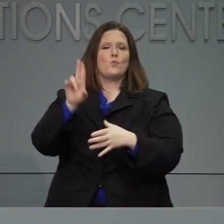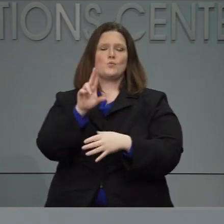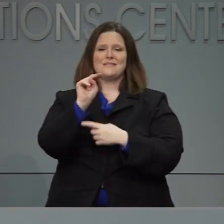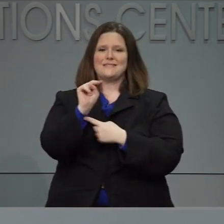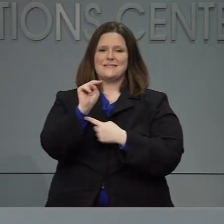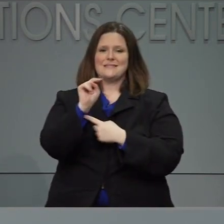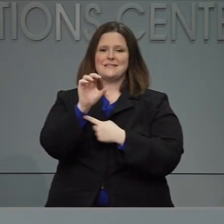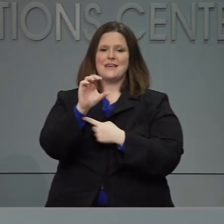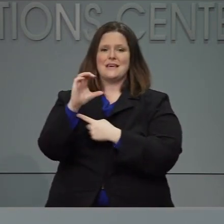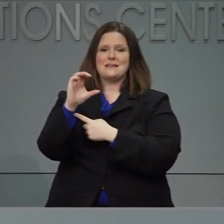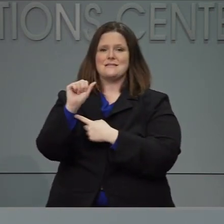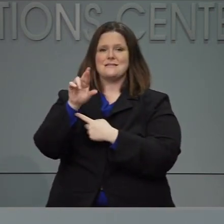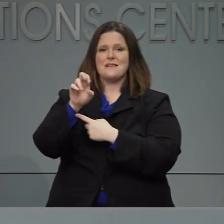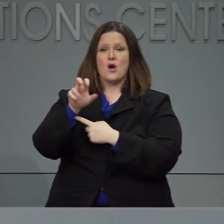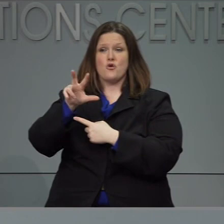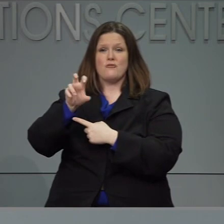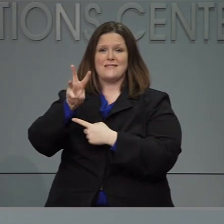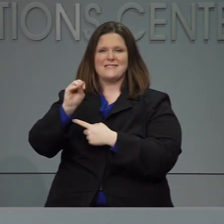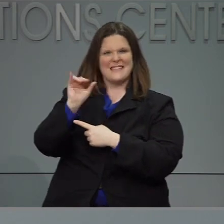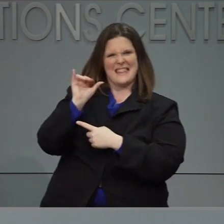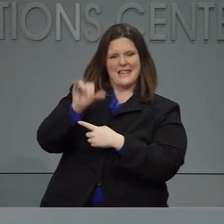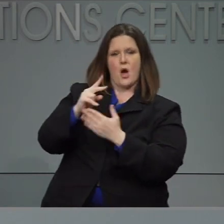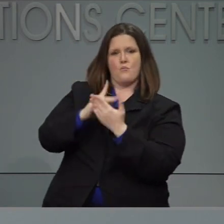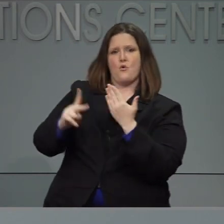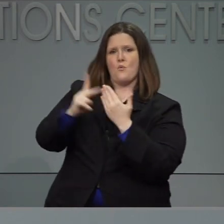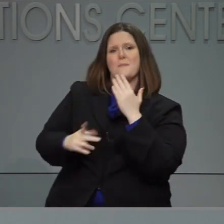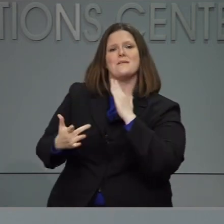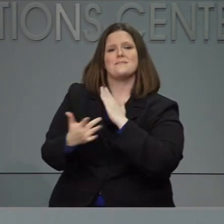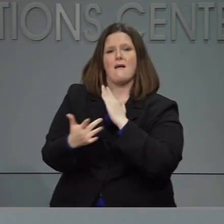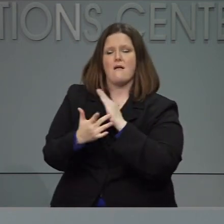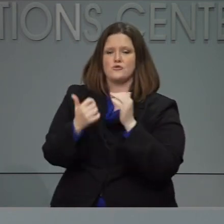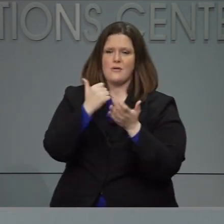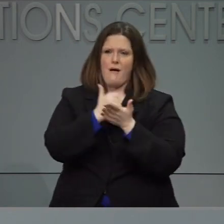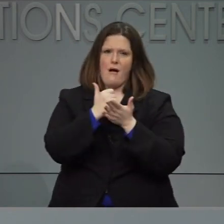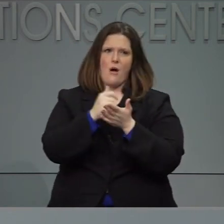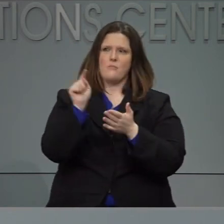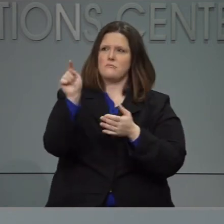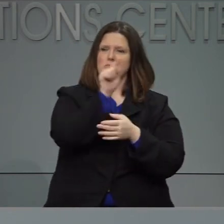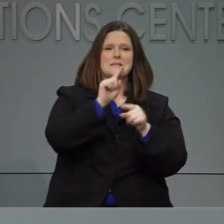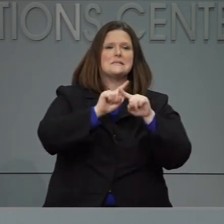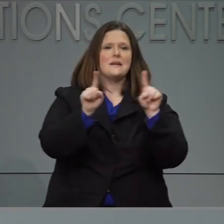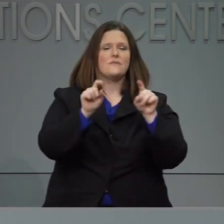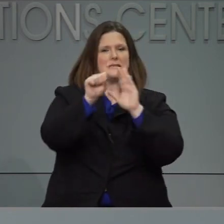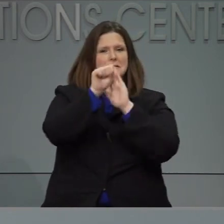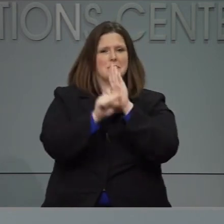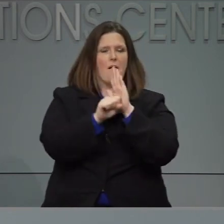FIRST STATEWIDE TECHNOLOGY PLATFORM THAT CAN OUTS HEALTH AND HUMAN SERVICE ORGANIZATIONS. PHIL HUGHES AND